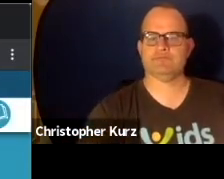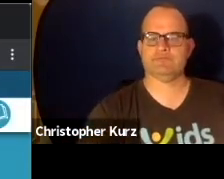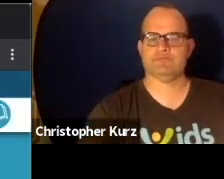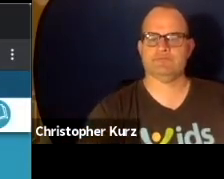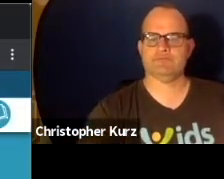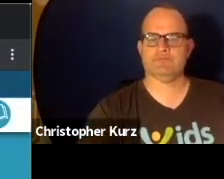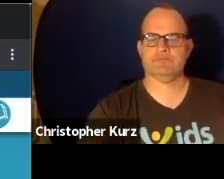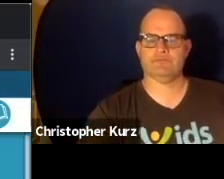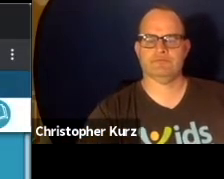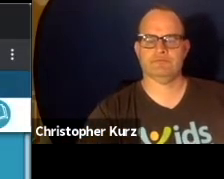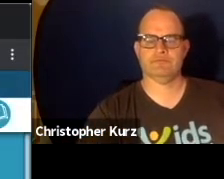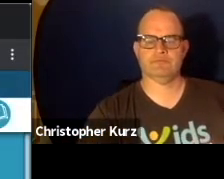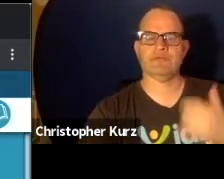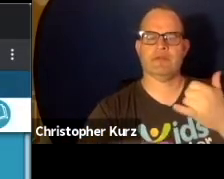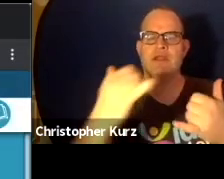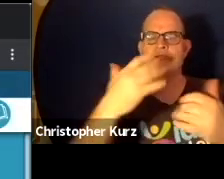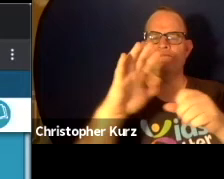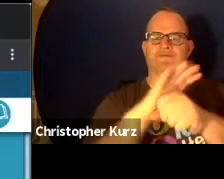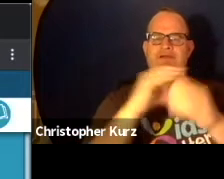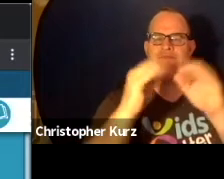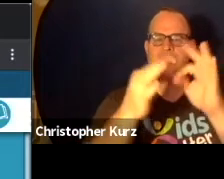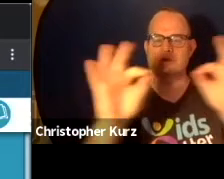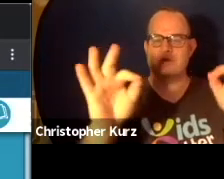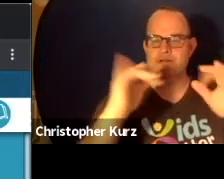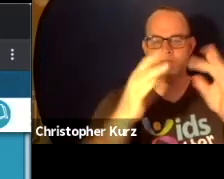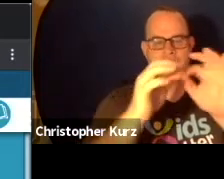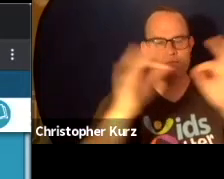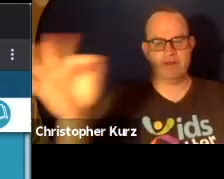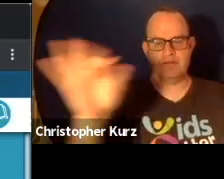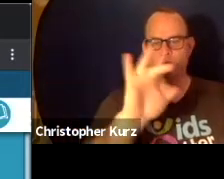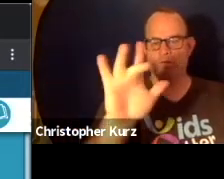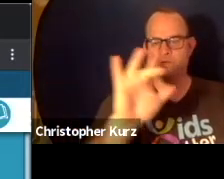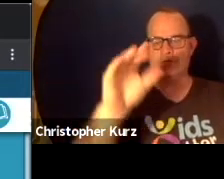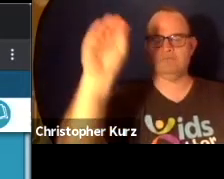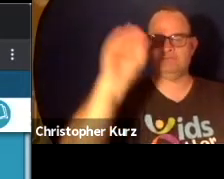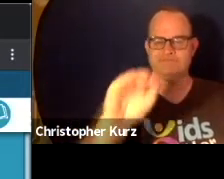And it's really quite simple. That creates the game –